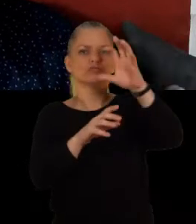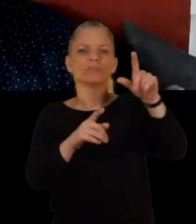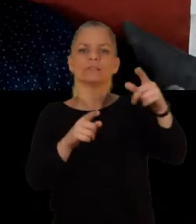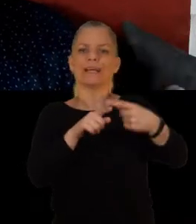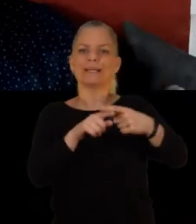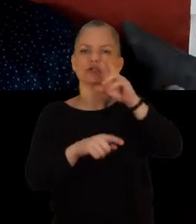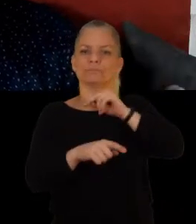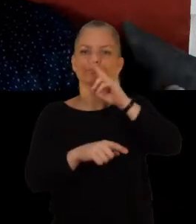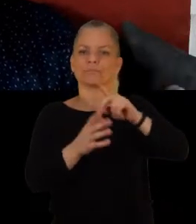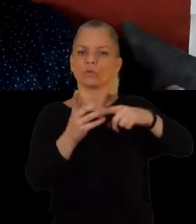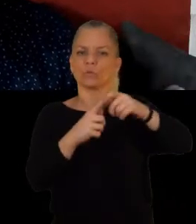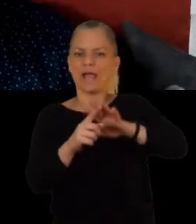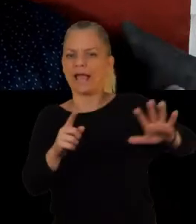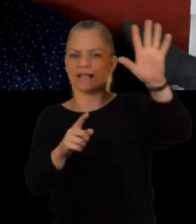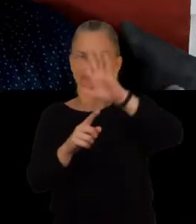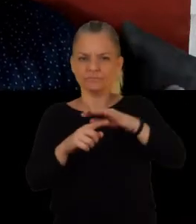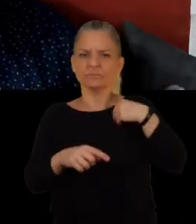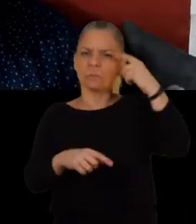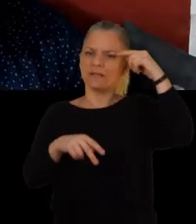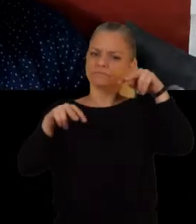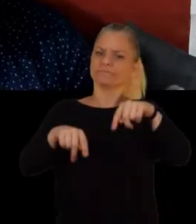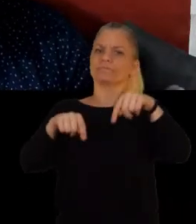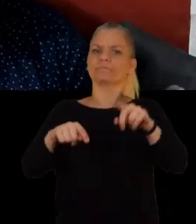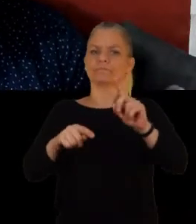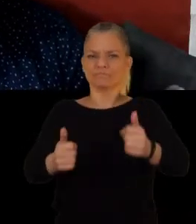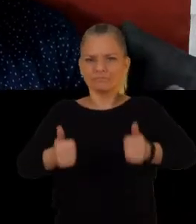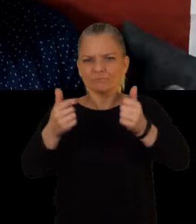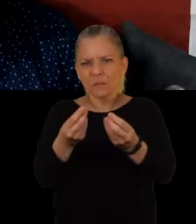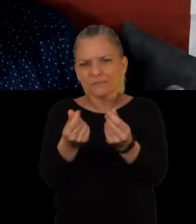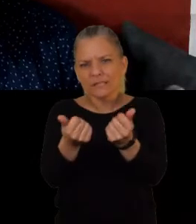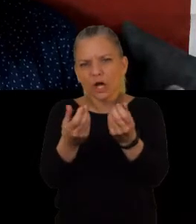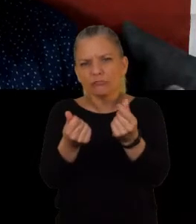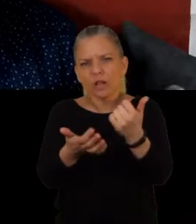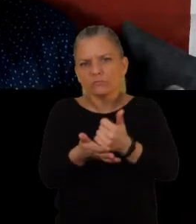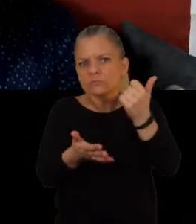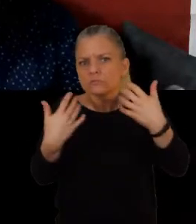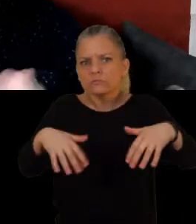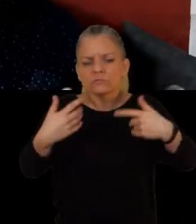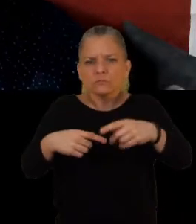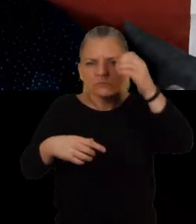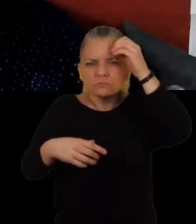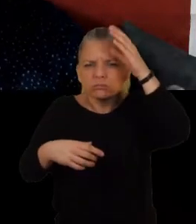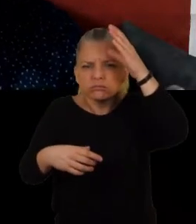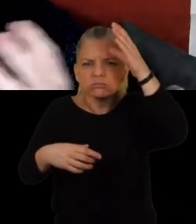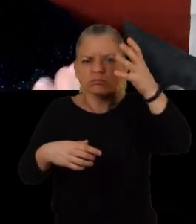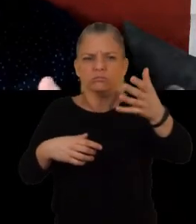countries um outside of the uk and um and i think we saw all this great material all this great